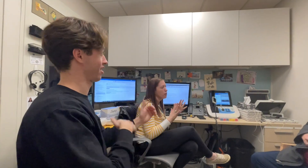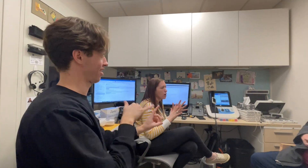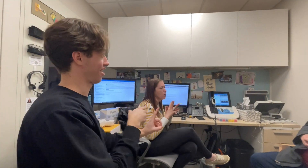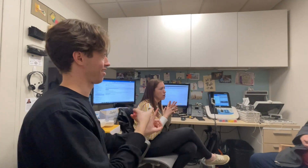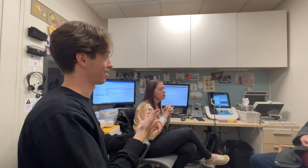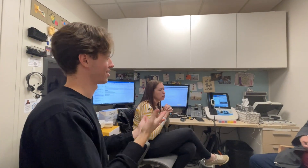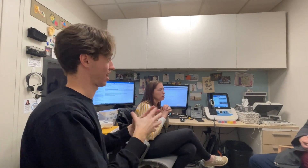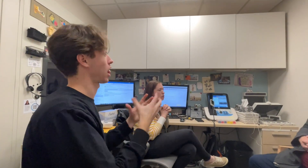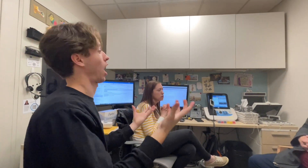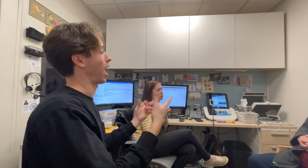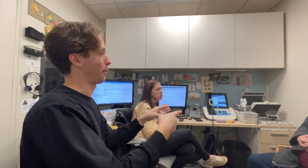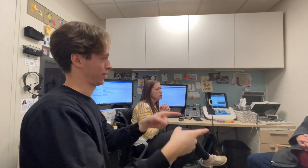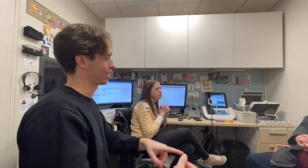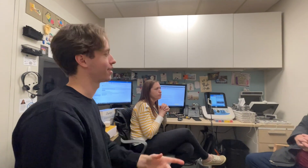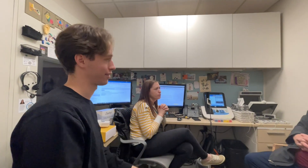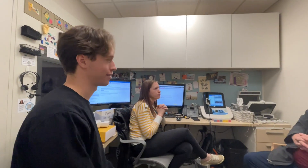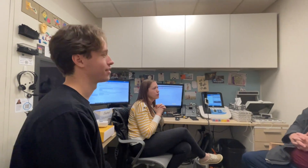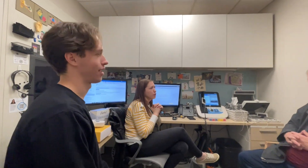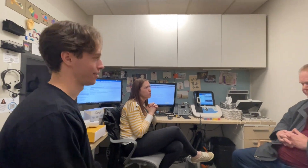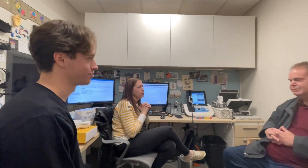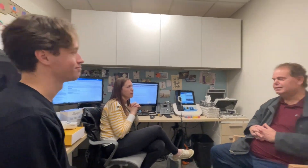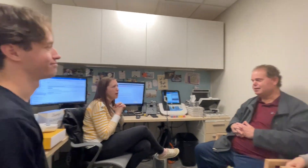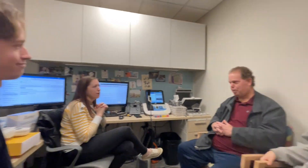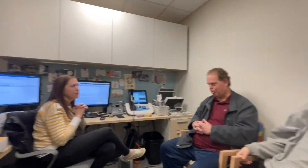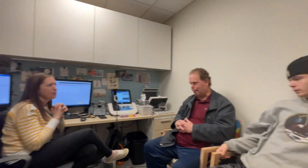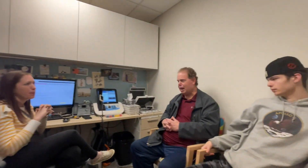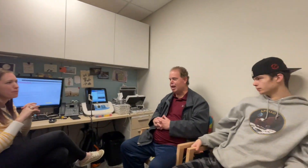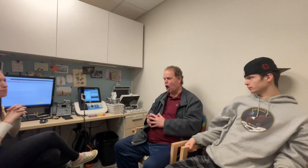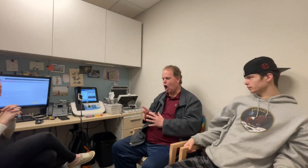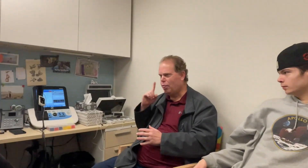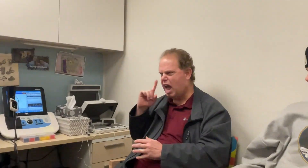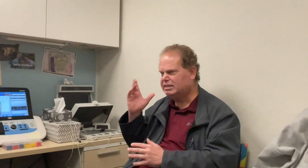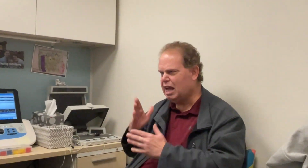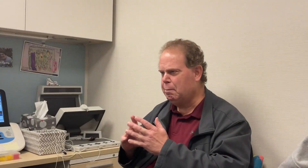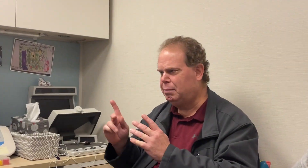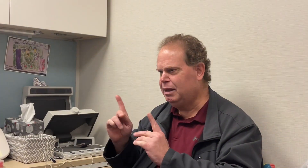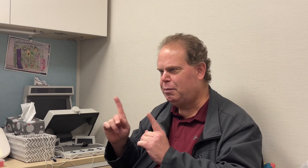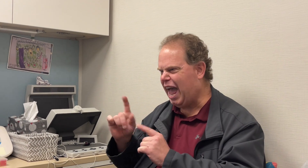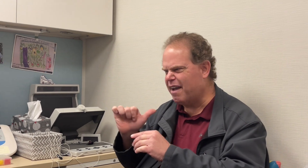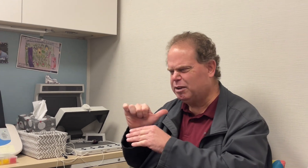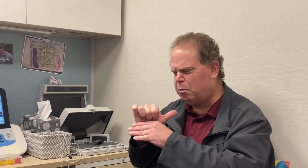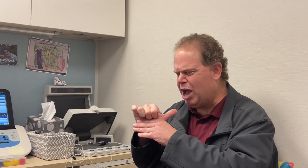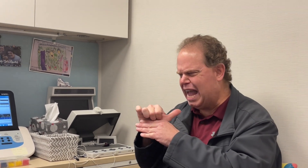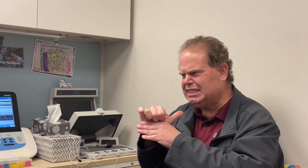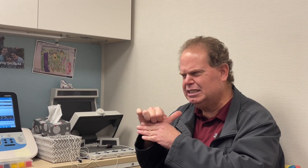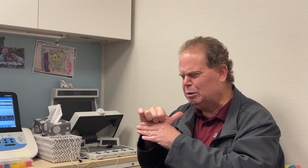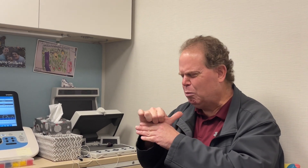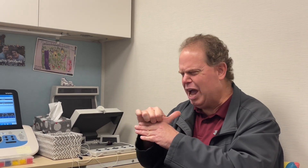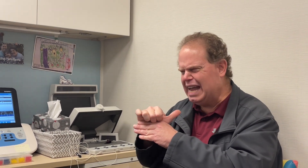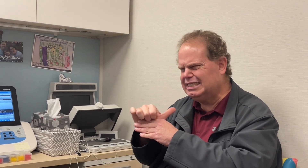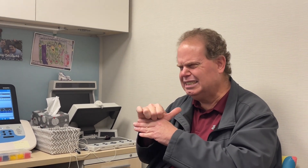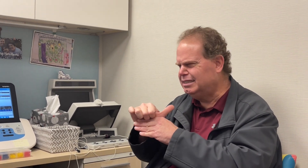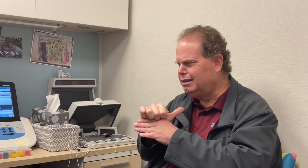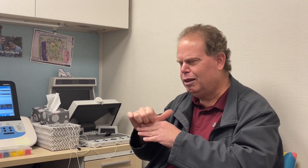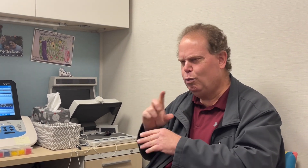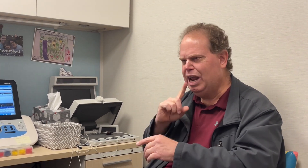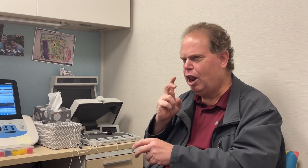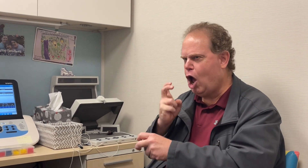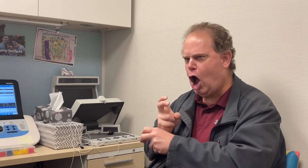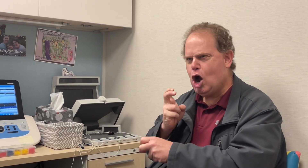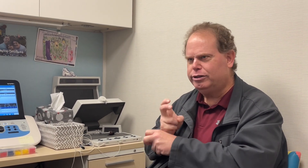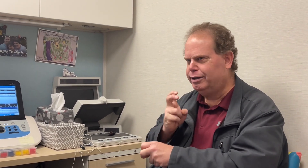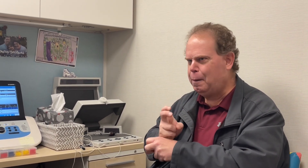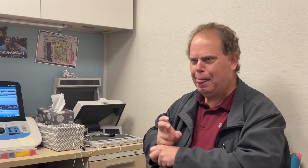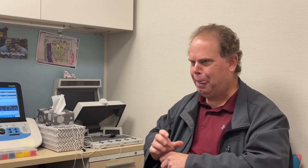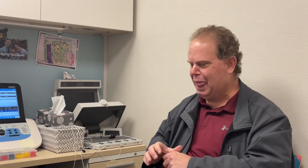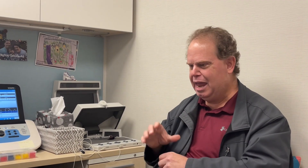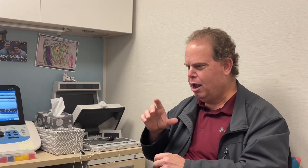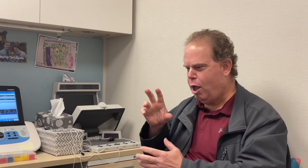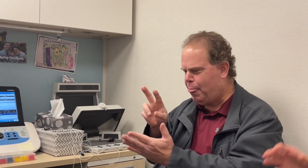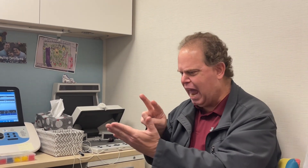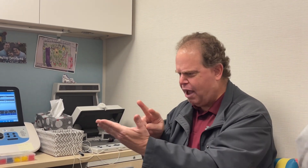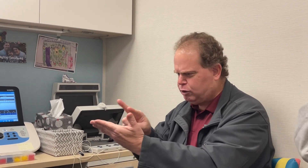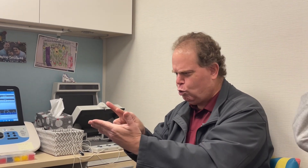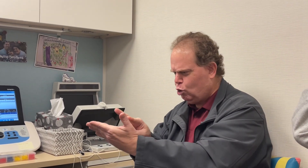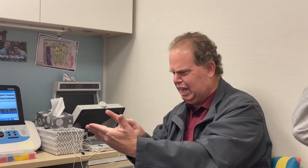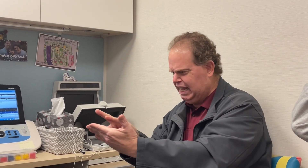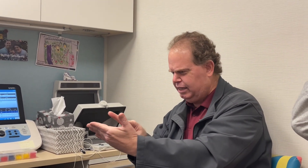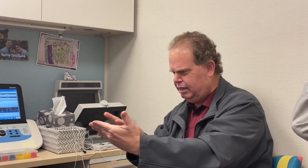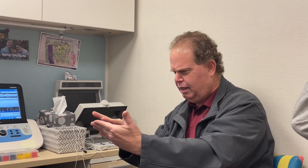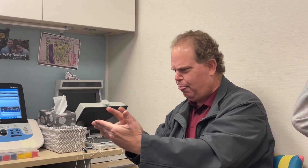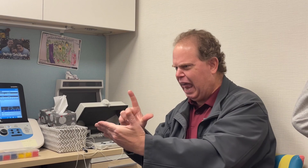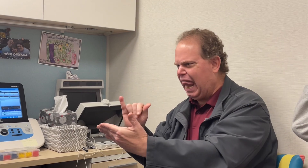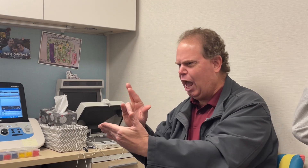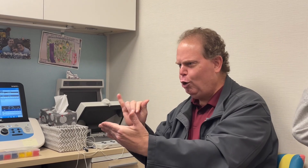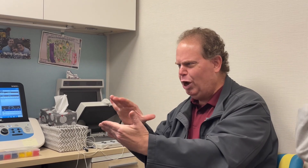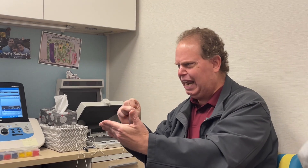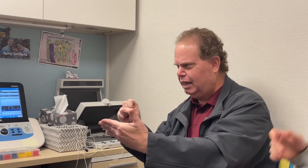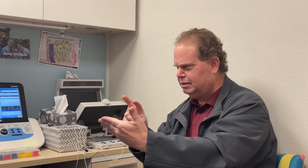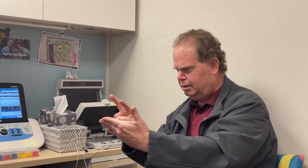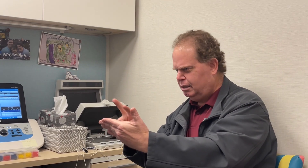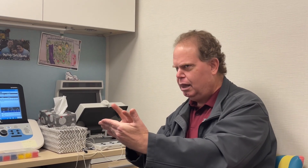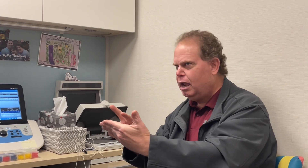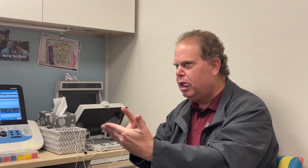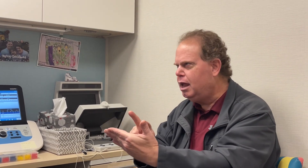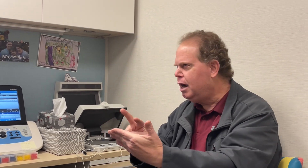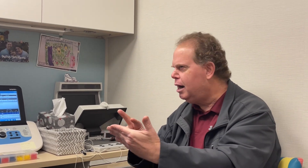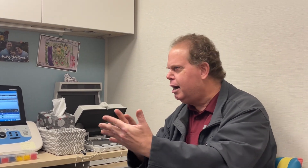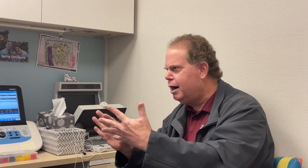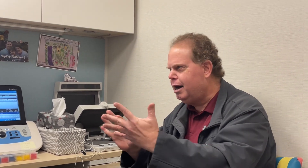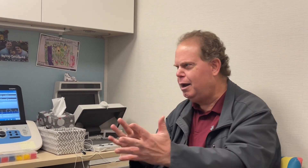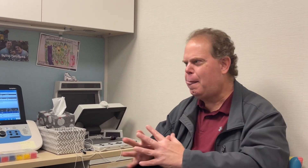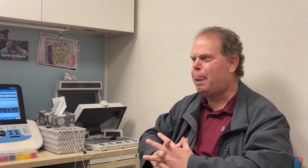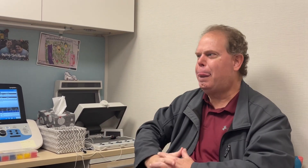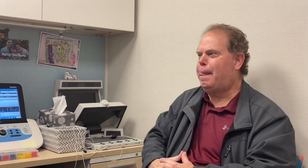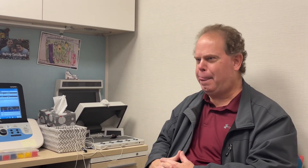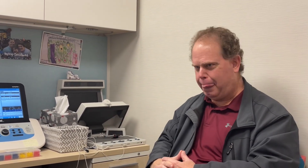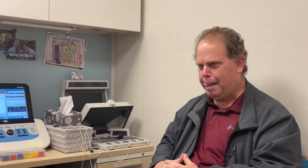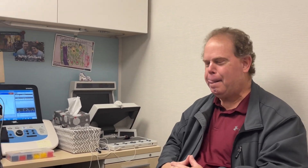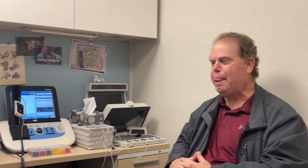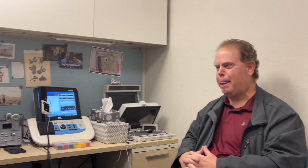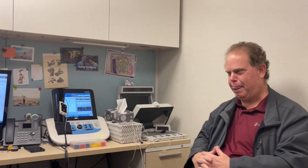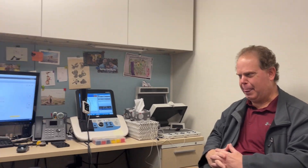going on so yeah people have to practice practice really hard they have to read the yes hearing so